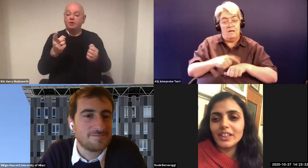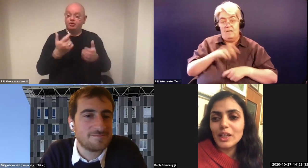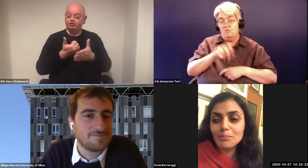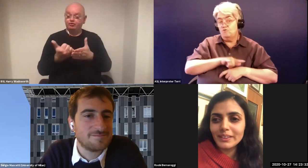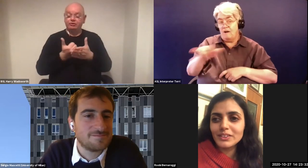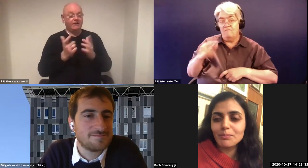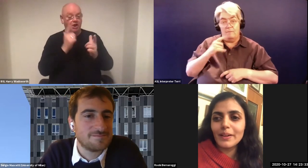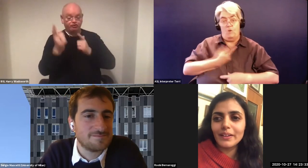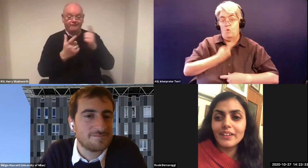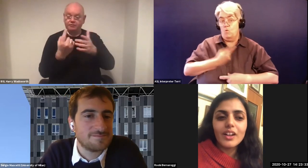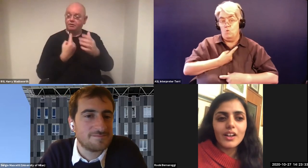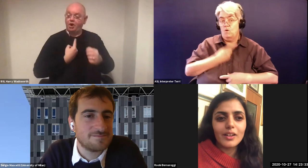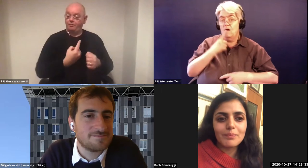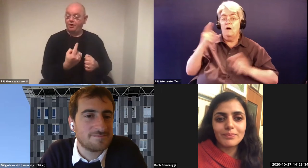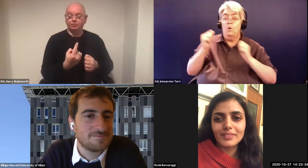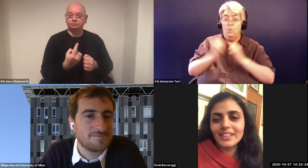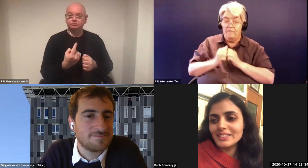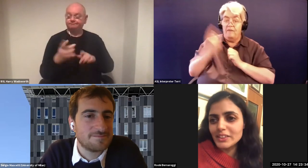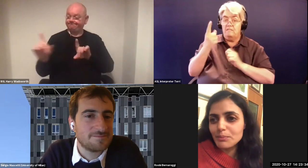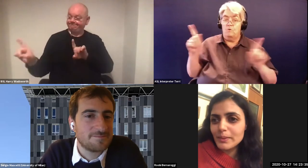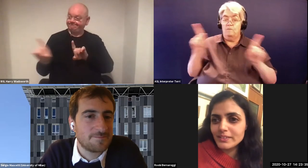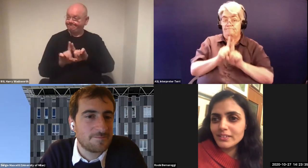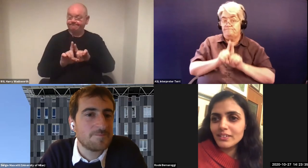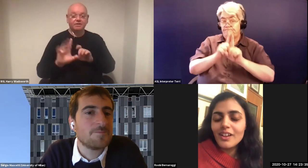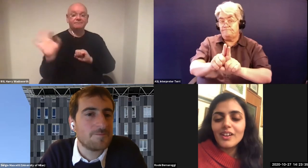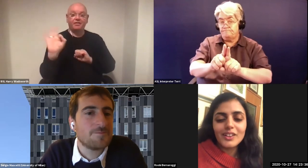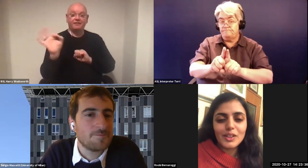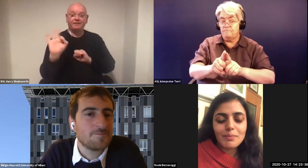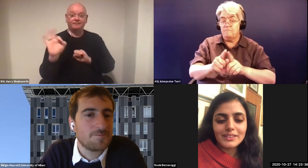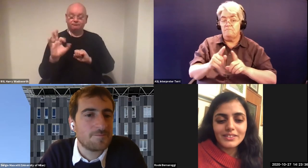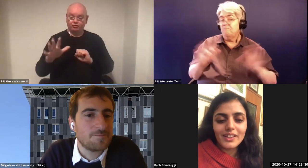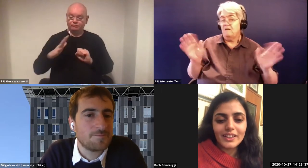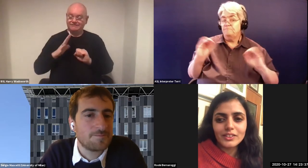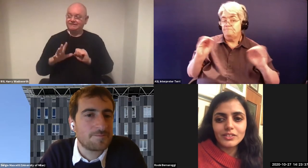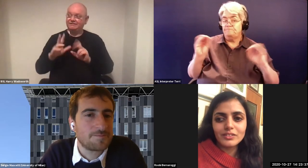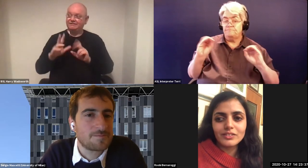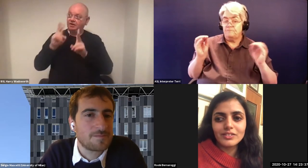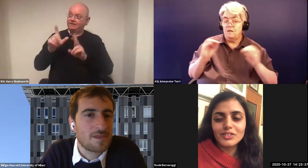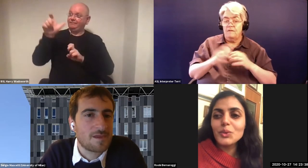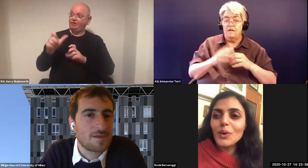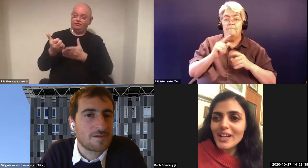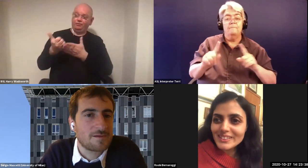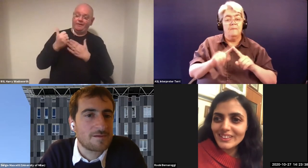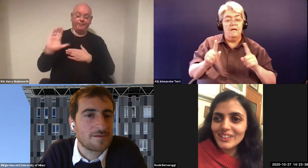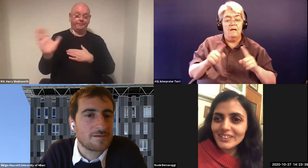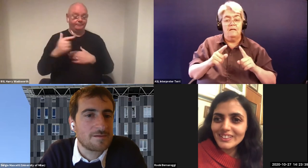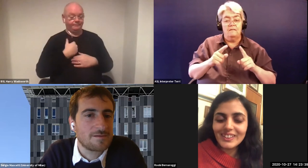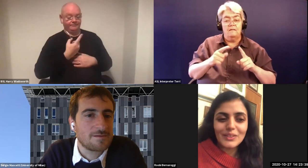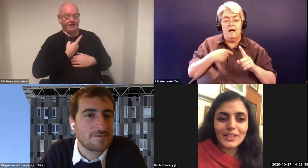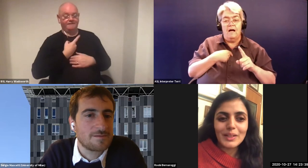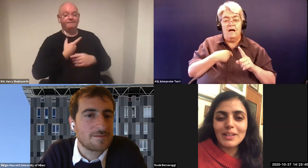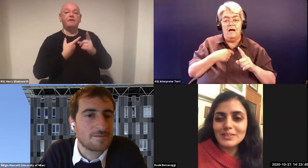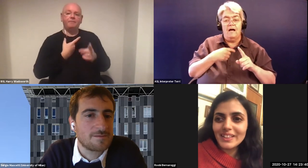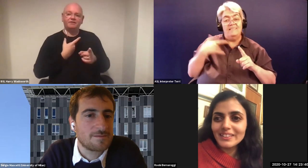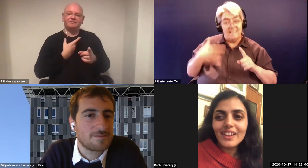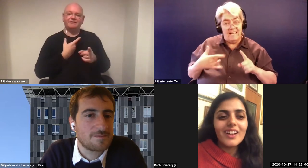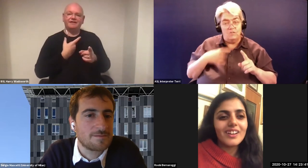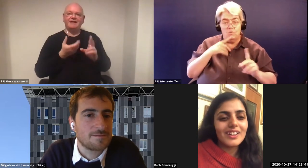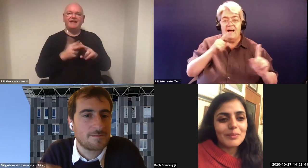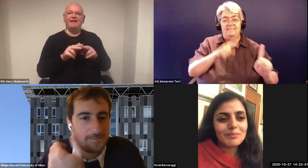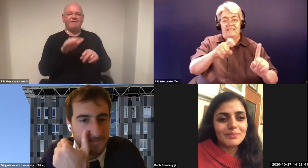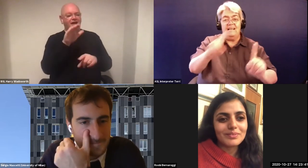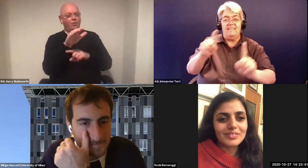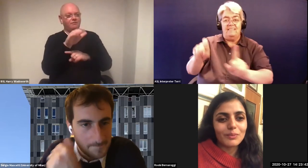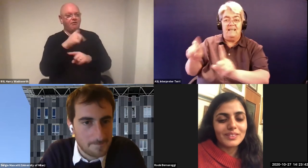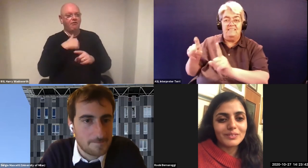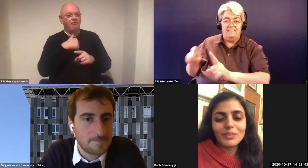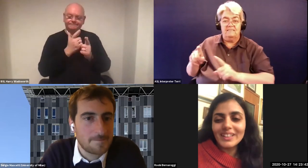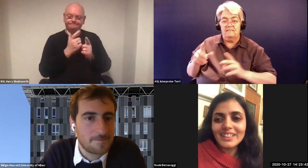accompanied by um a sighted person uh but I do ask a lot uh when I'm outside um when when I need